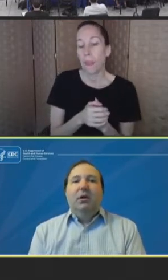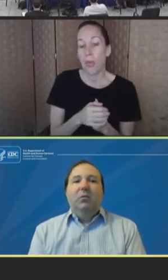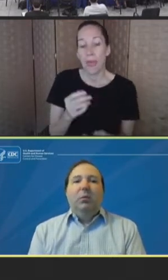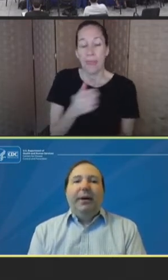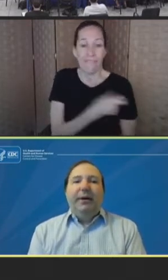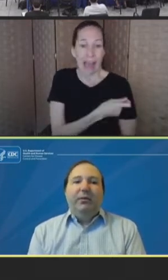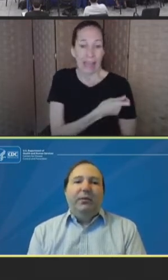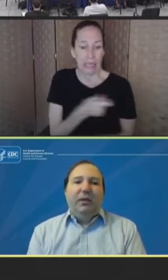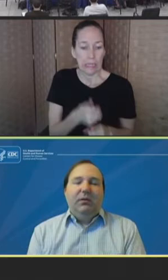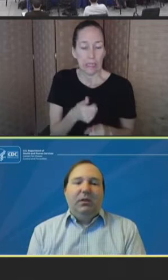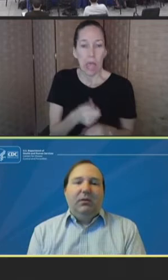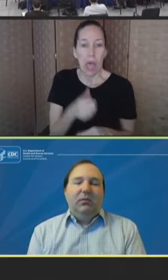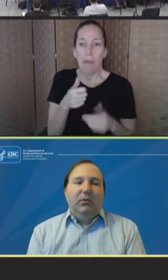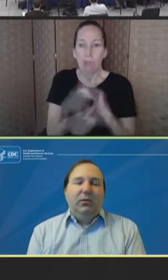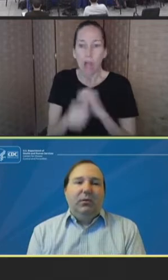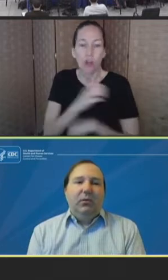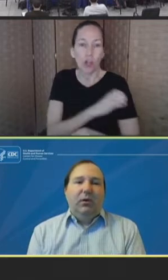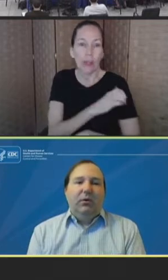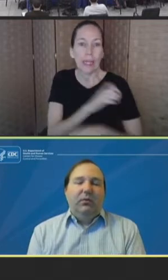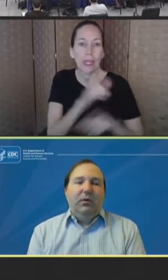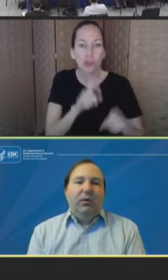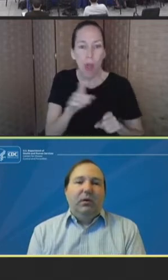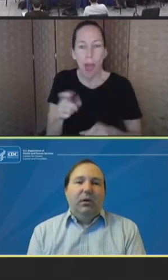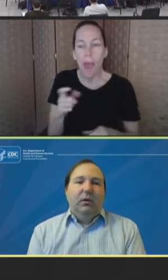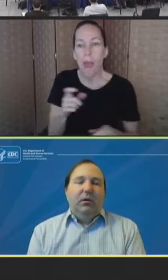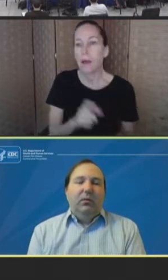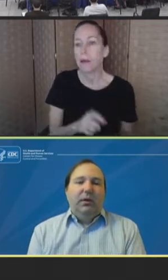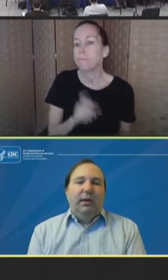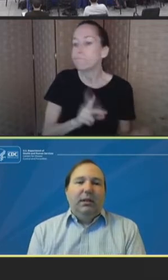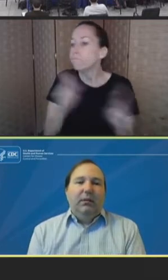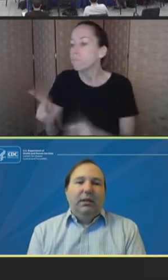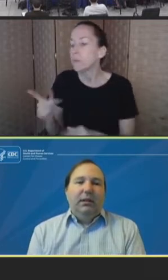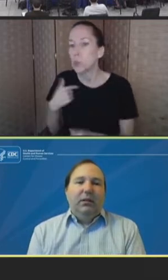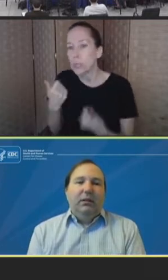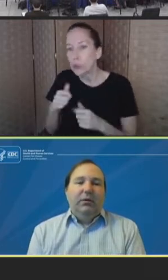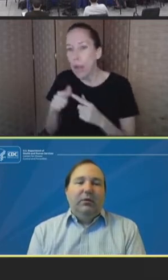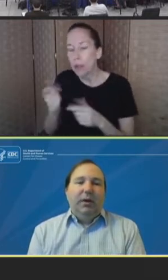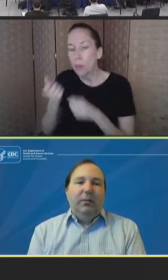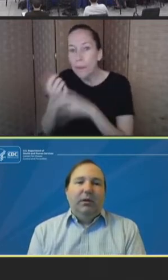prepare the v-safe system for the launch of the COVID-19 vaccines to the general population.